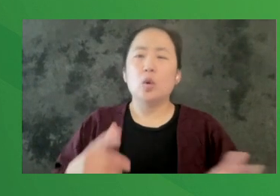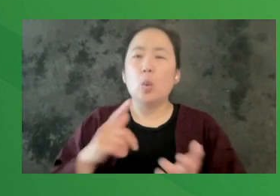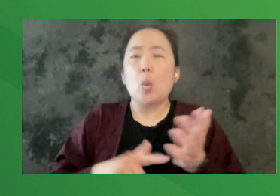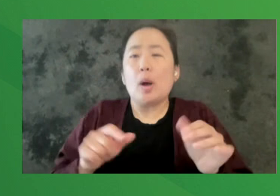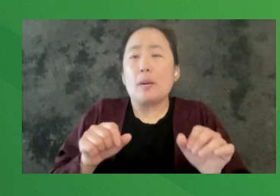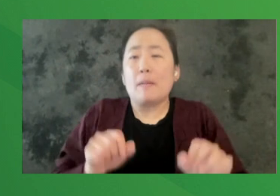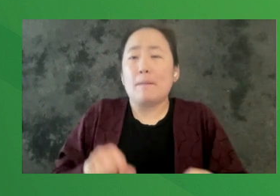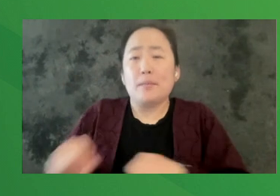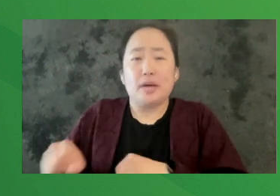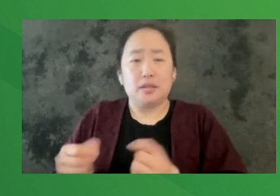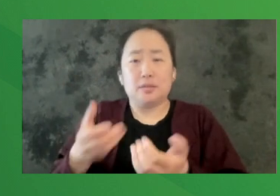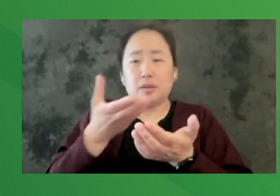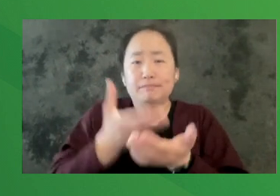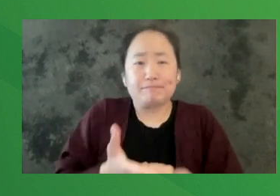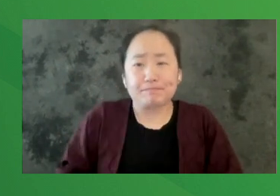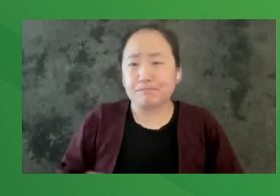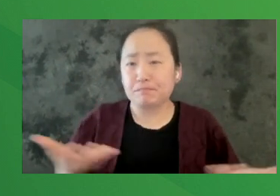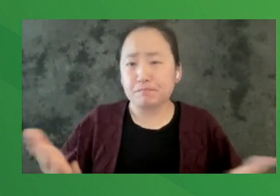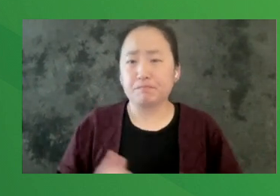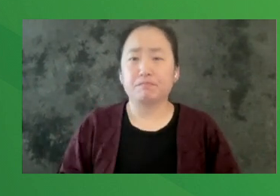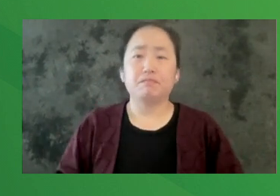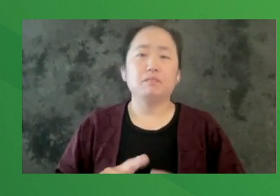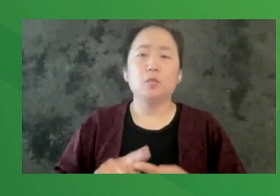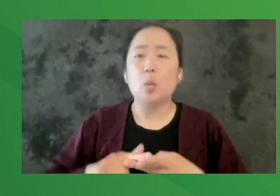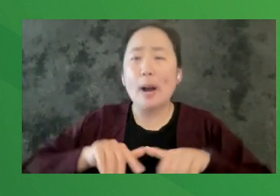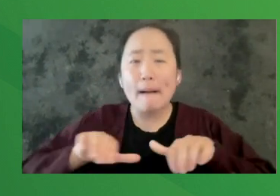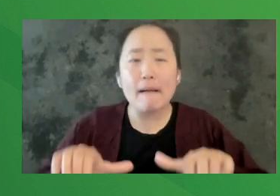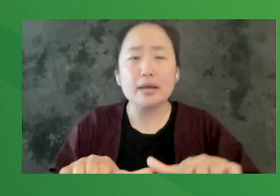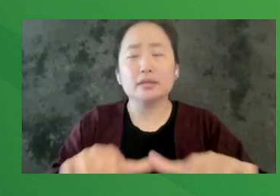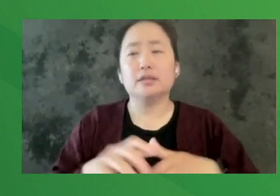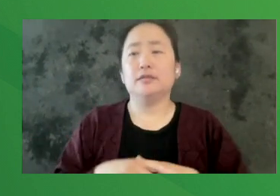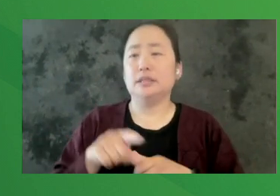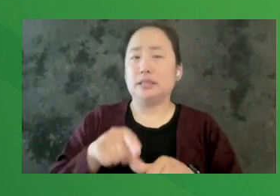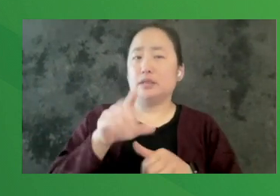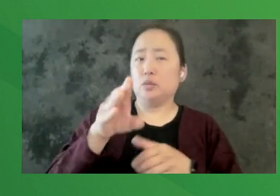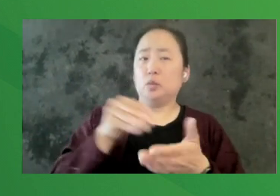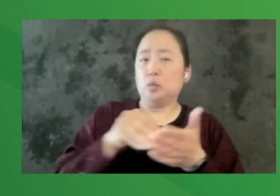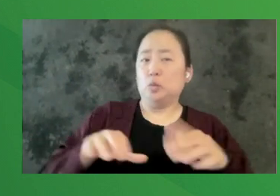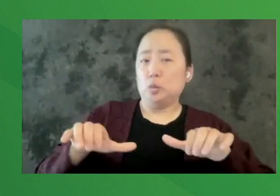your question, what are tasks or activities that your students could complete to address